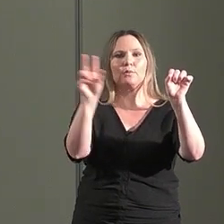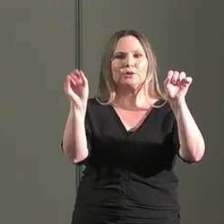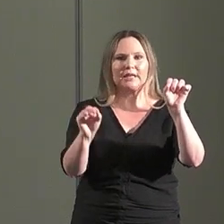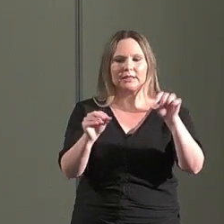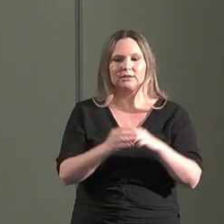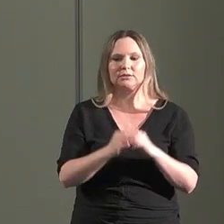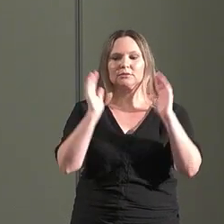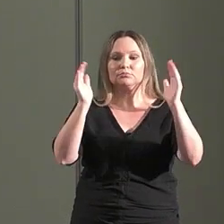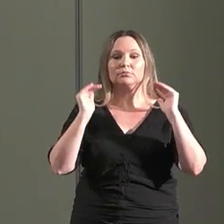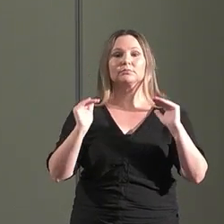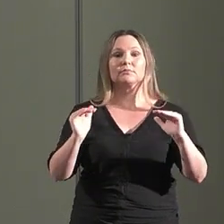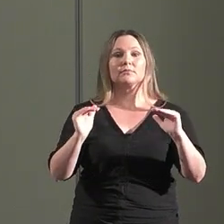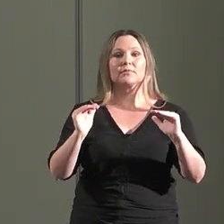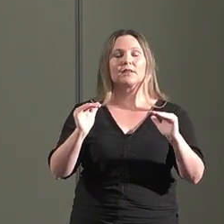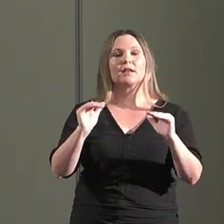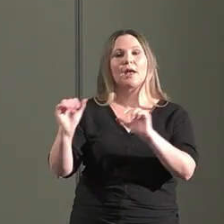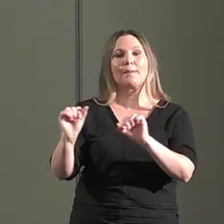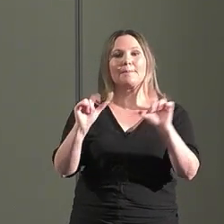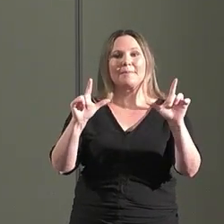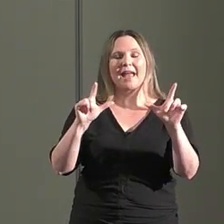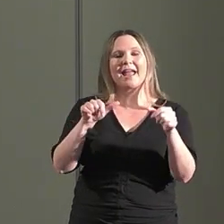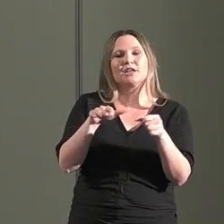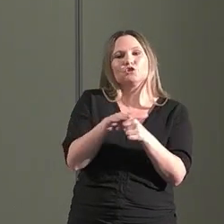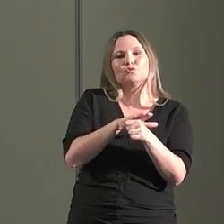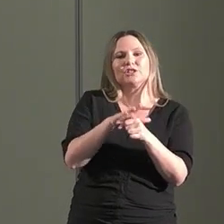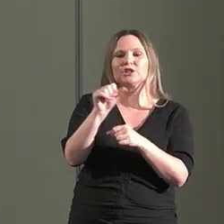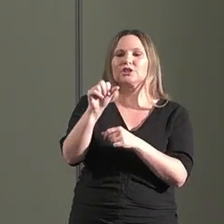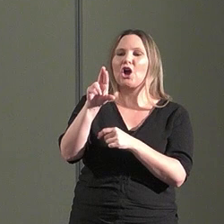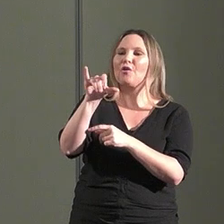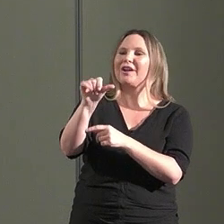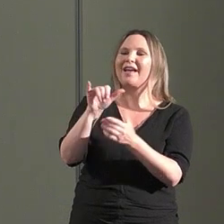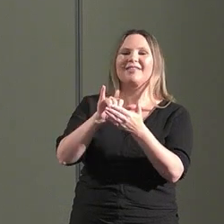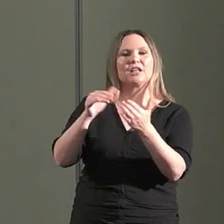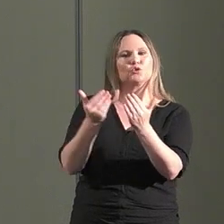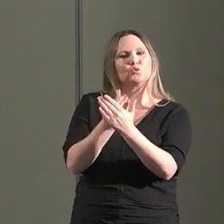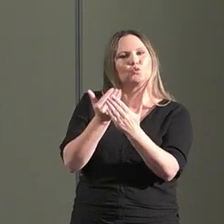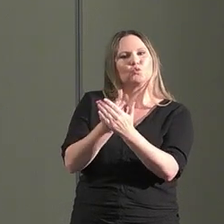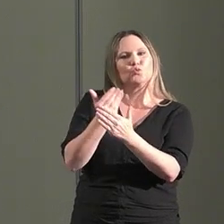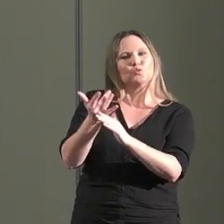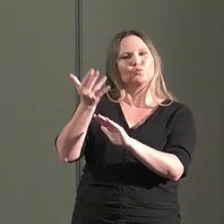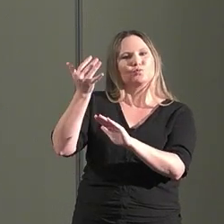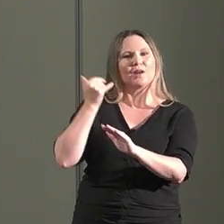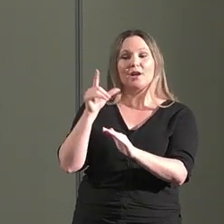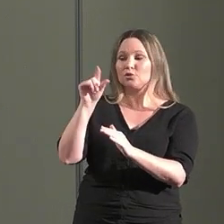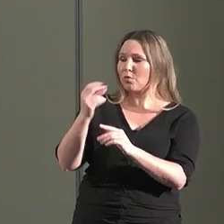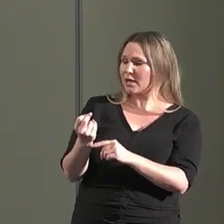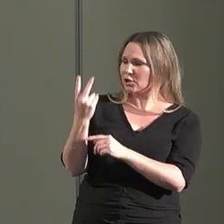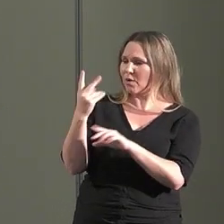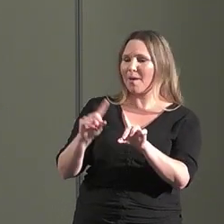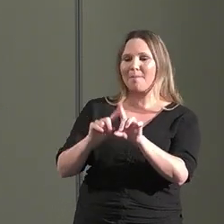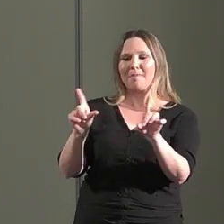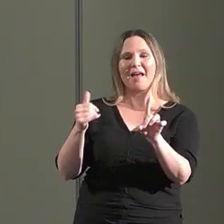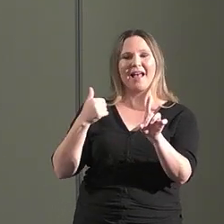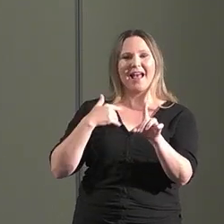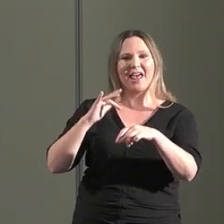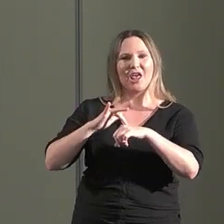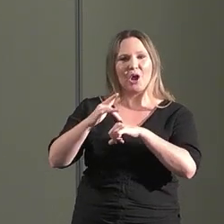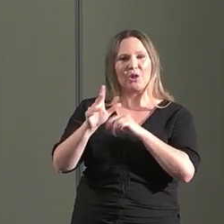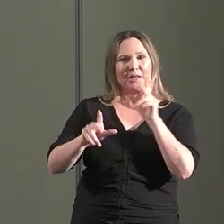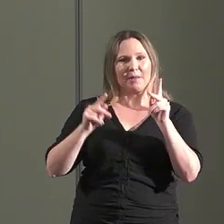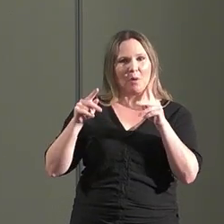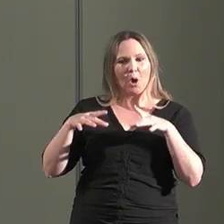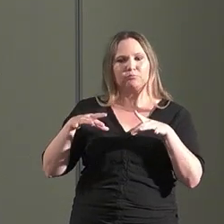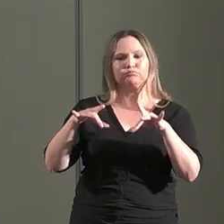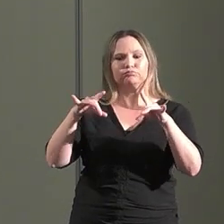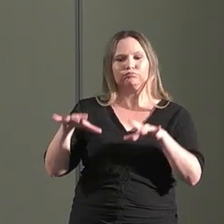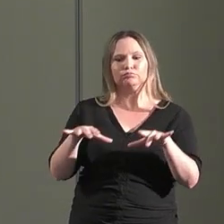Page regions ARIA was a new thing in 2012 there were early adopters 2.9% of web pages